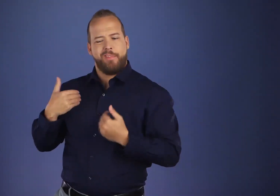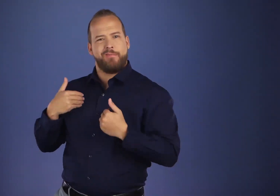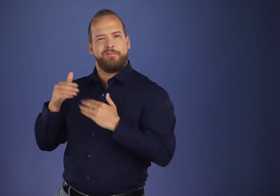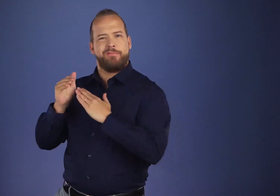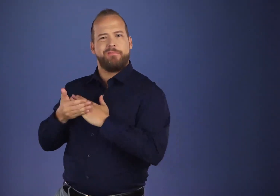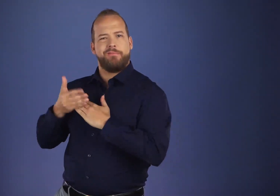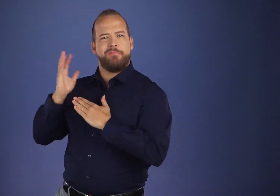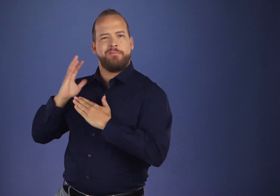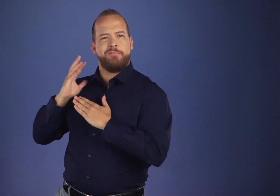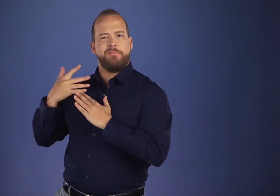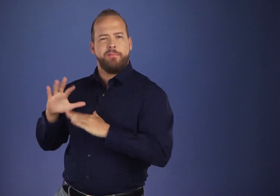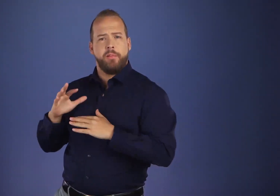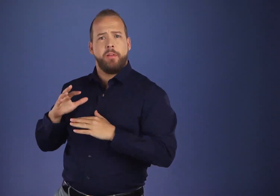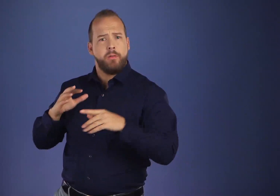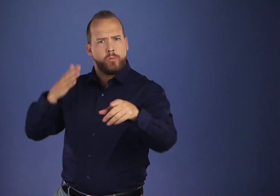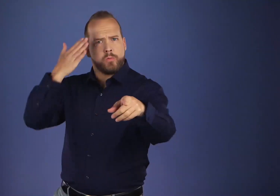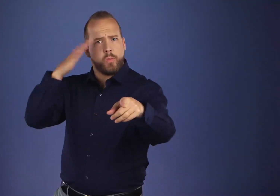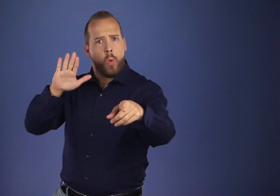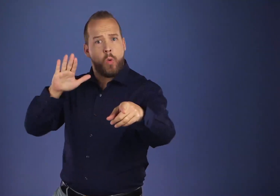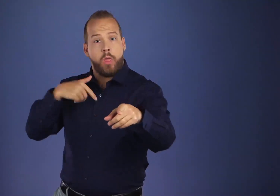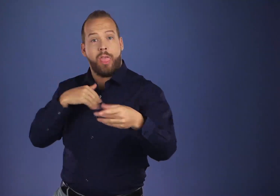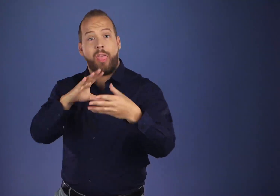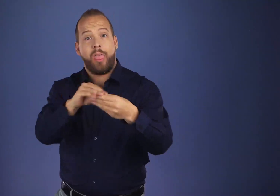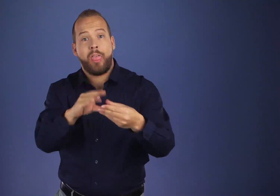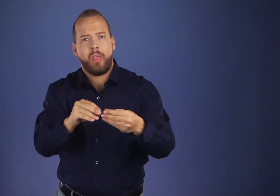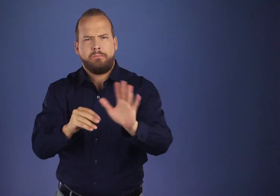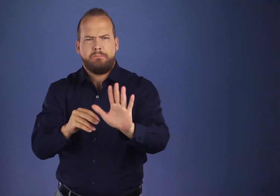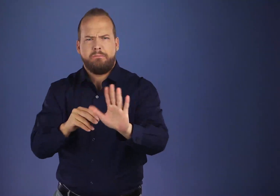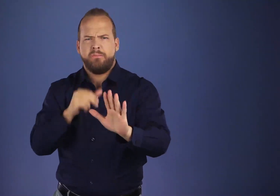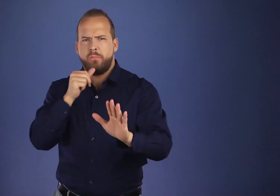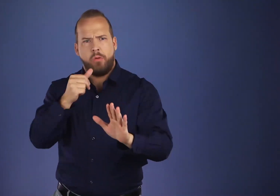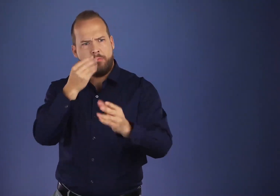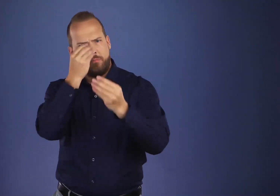upon the shoulders of our unsuspecting wife or husband.